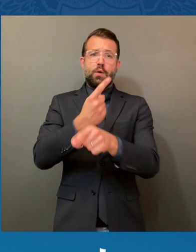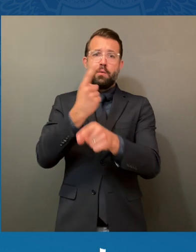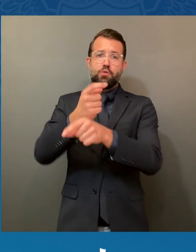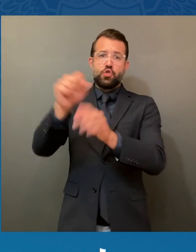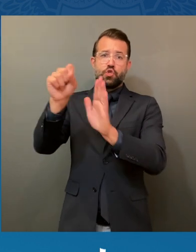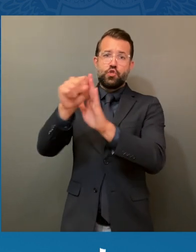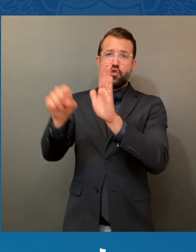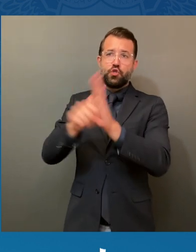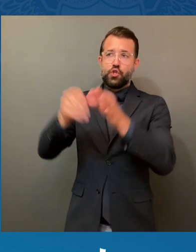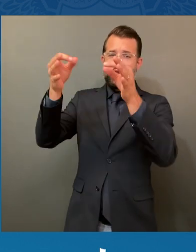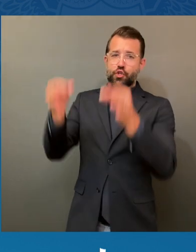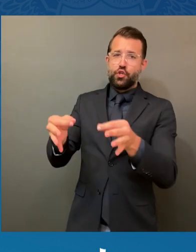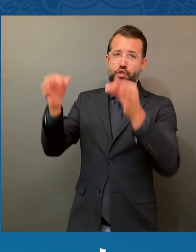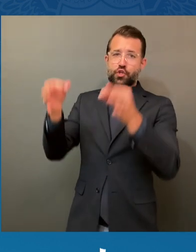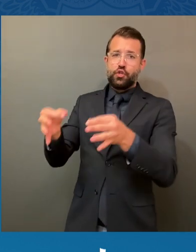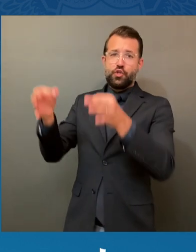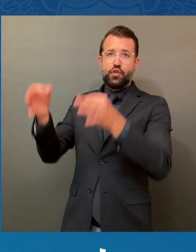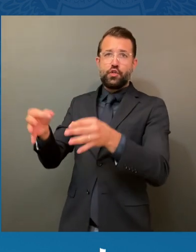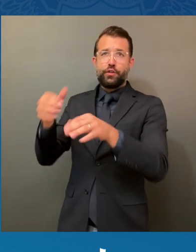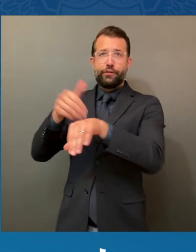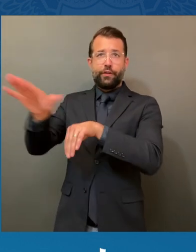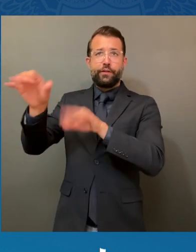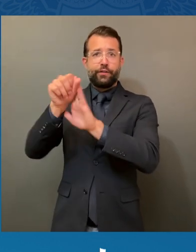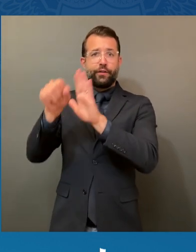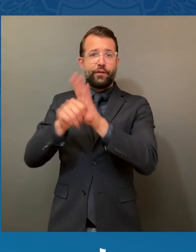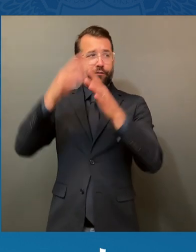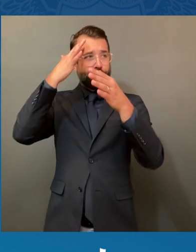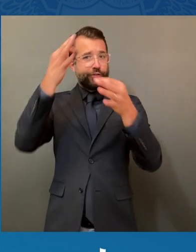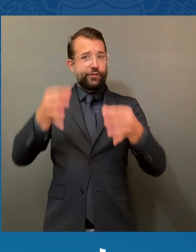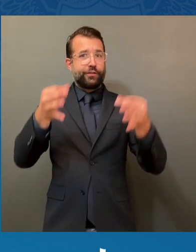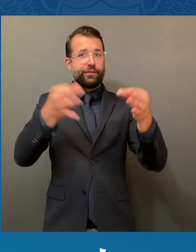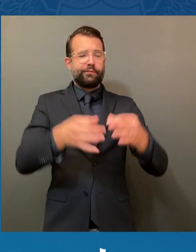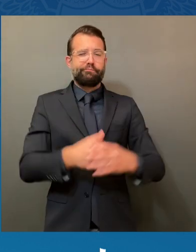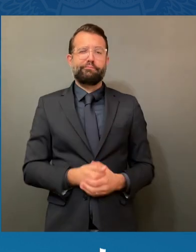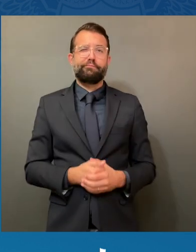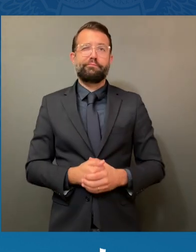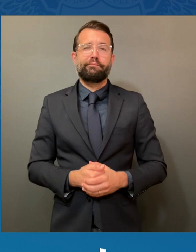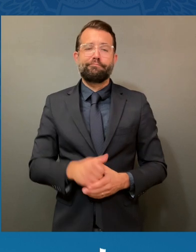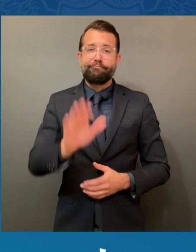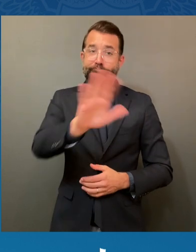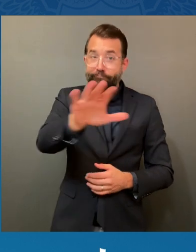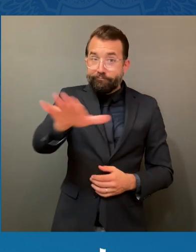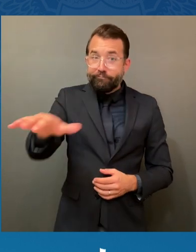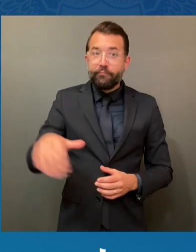Let's just send it to the states." Check this out -- and I'm sure you all have been following this: